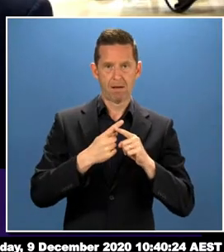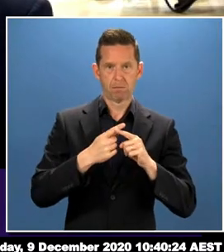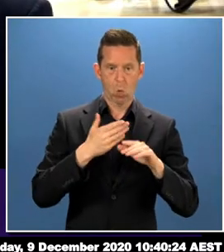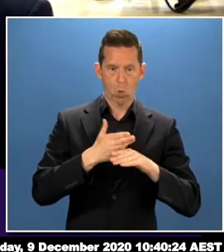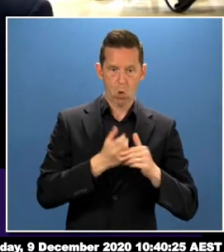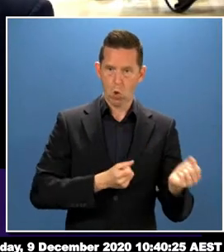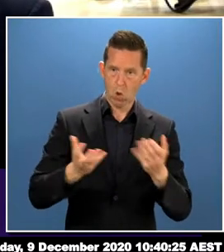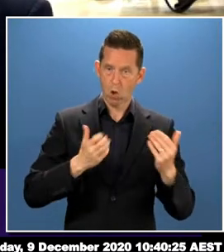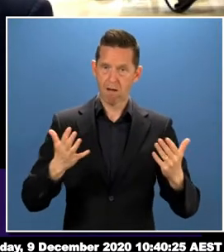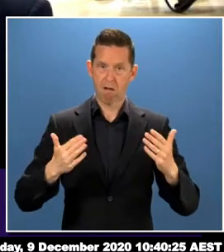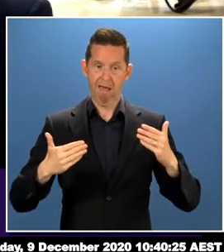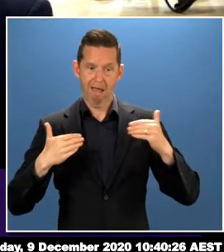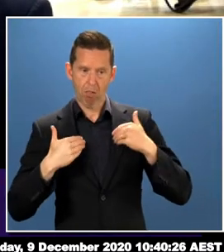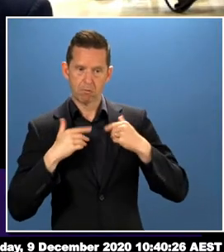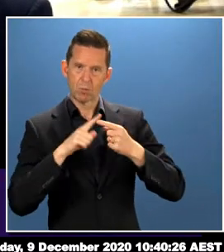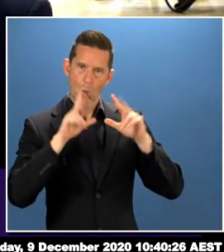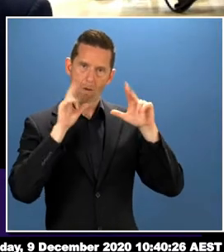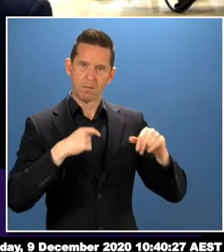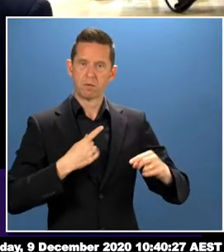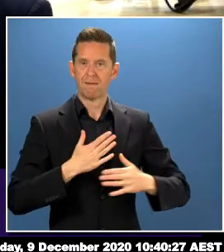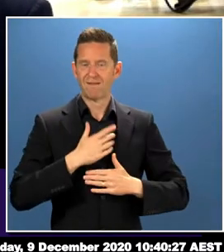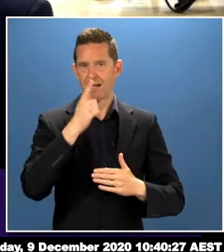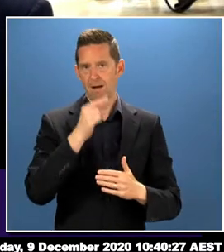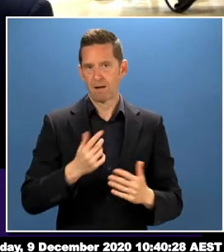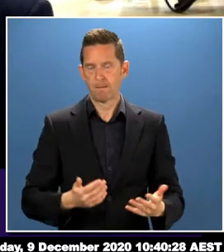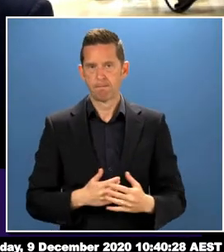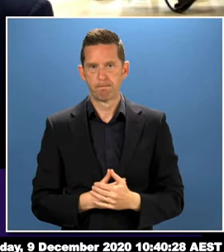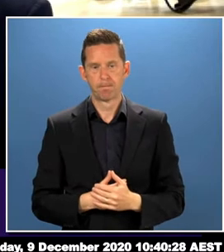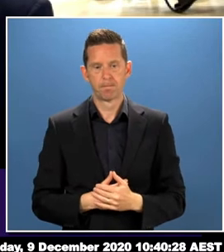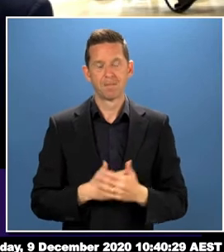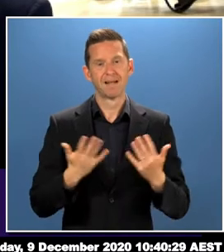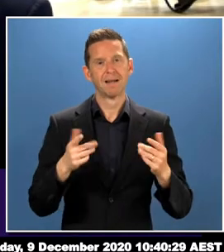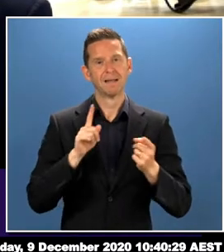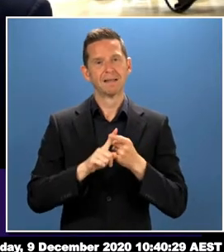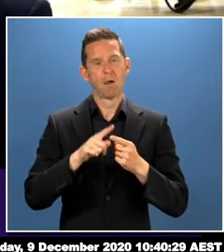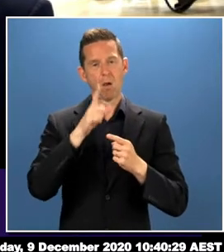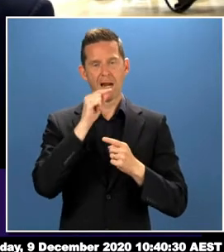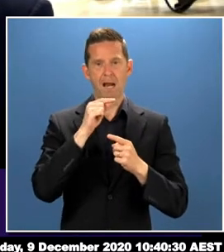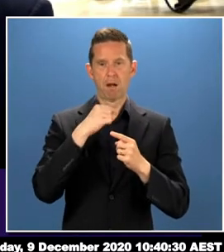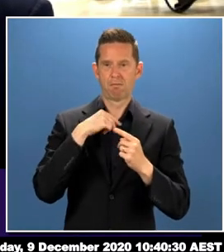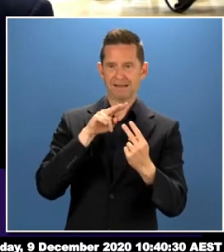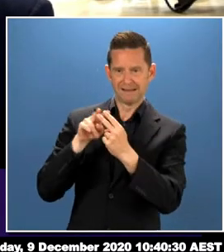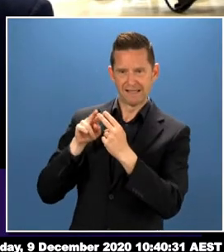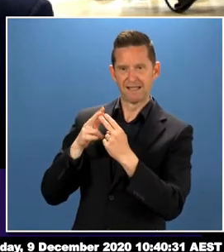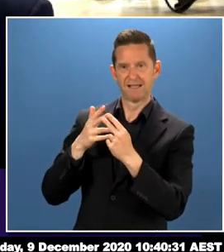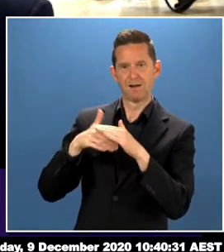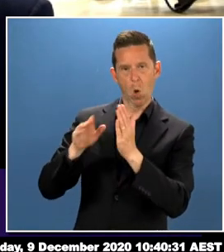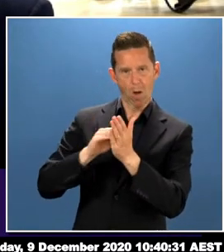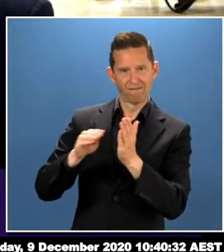health perspective because I still alternate and have those days staying in touch with my colleagues and networking but I also have the